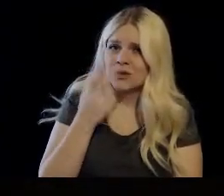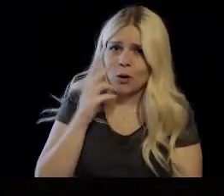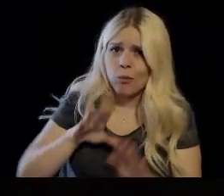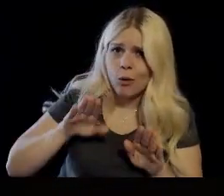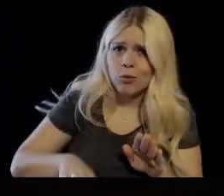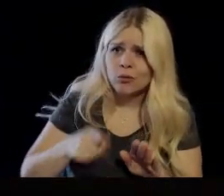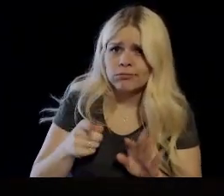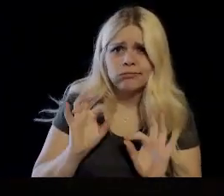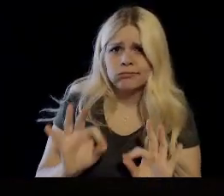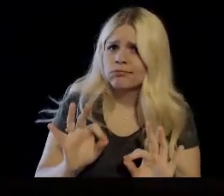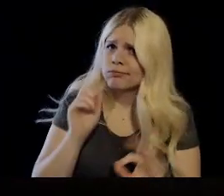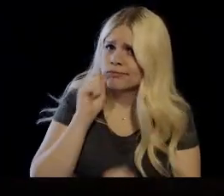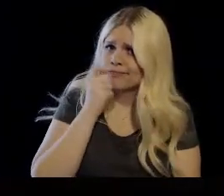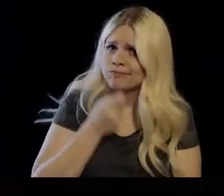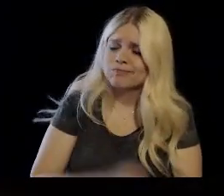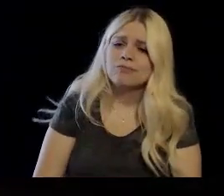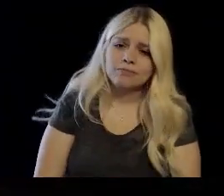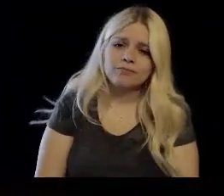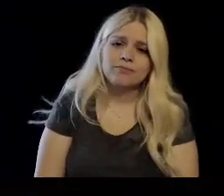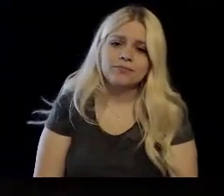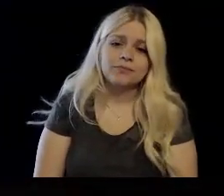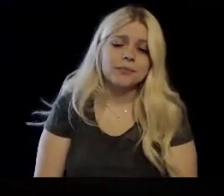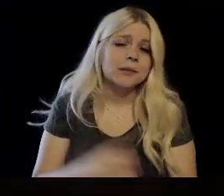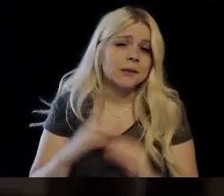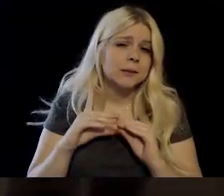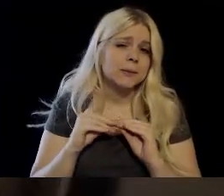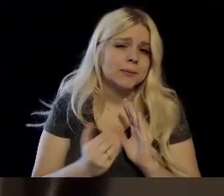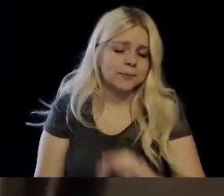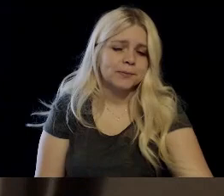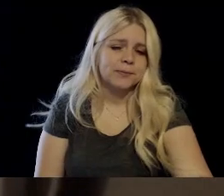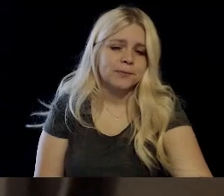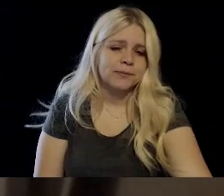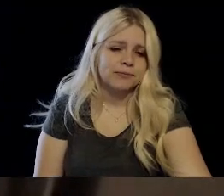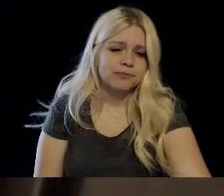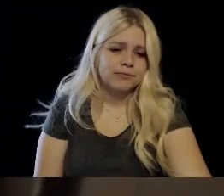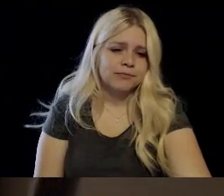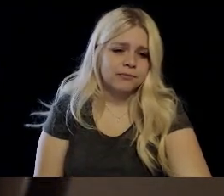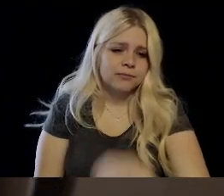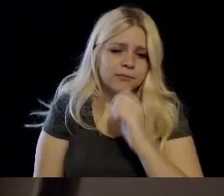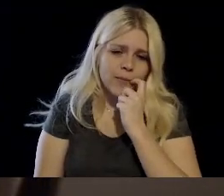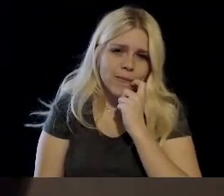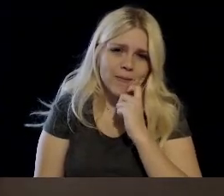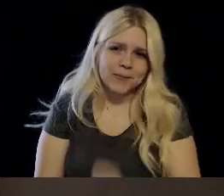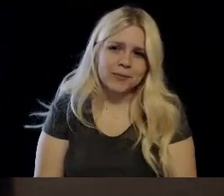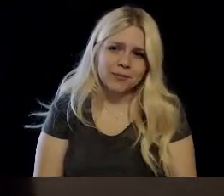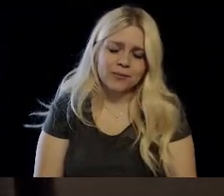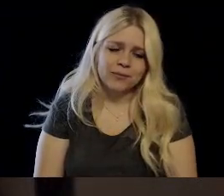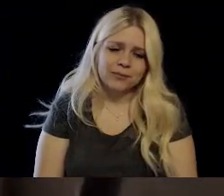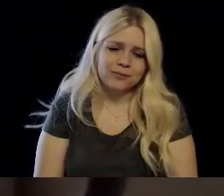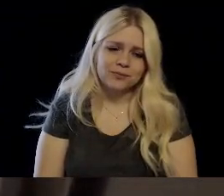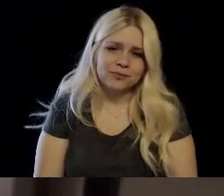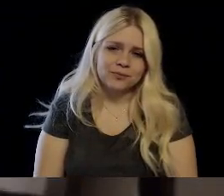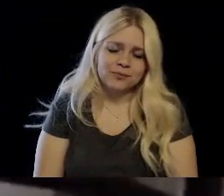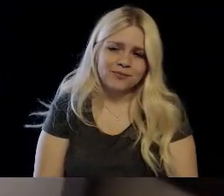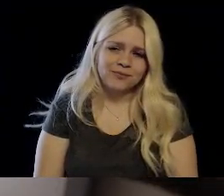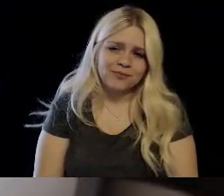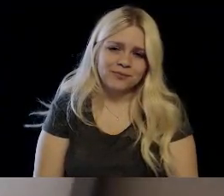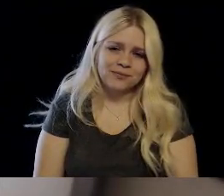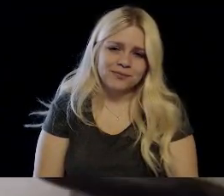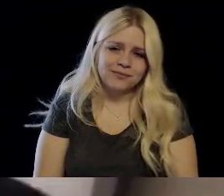good. Alright. One more pass through - see if the bears can come. Joanne: Bears are busy doing bear stuff.